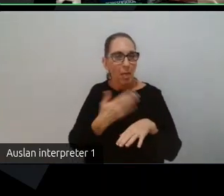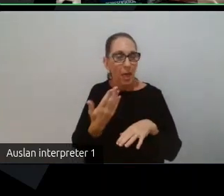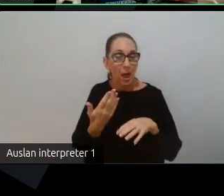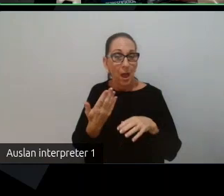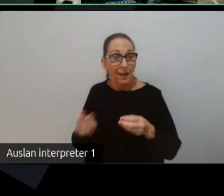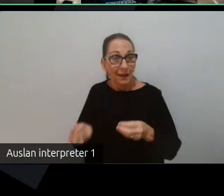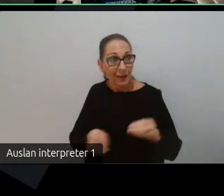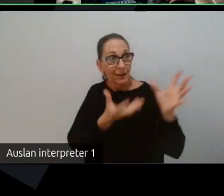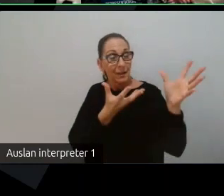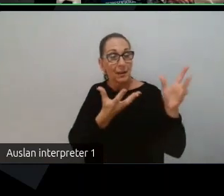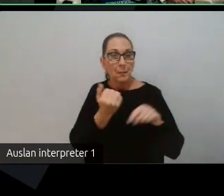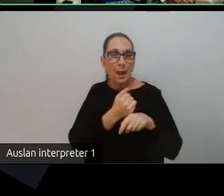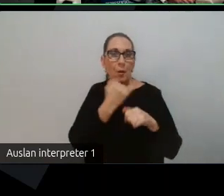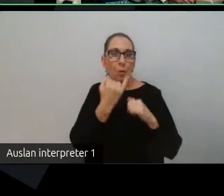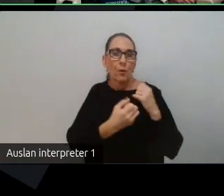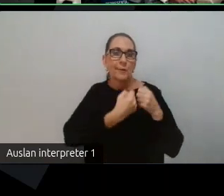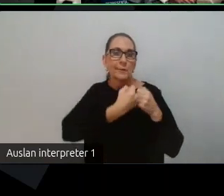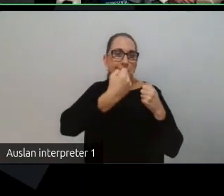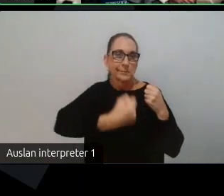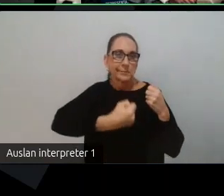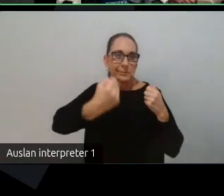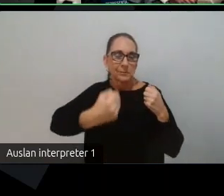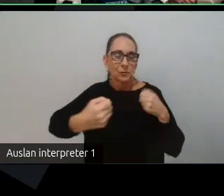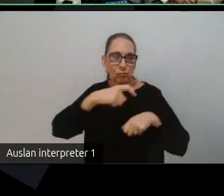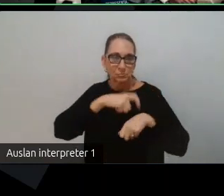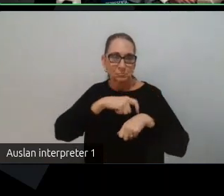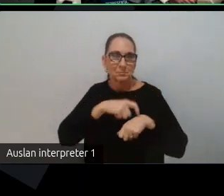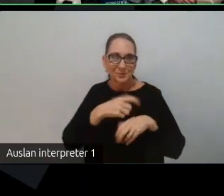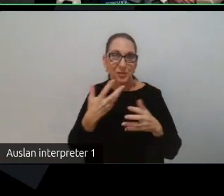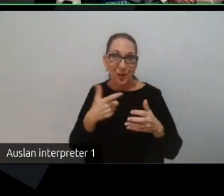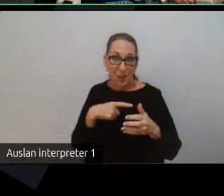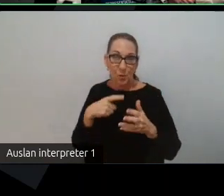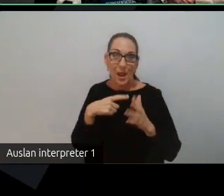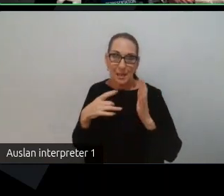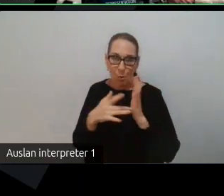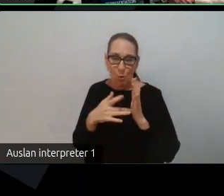it's really important for clients to ensure that they've included all of the documents and